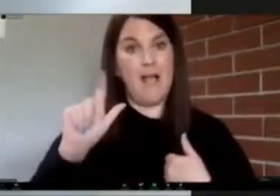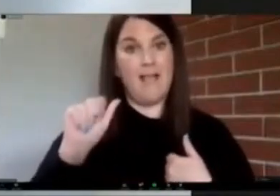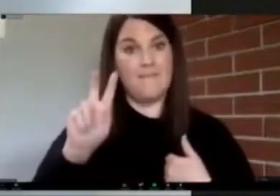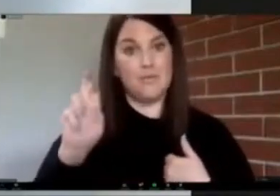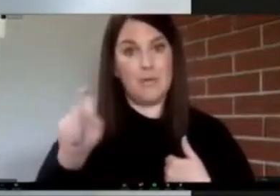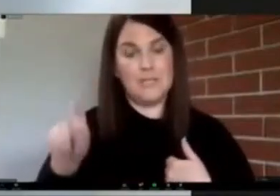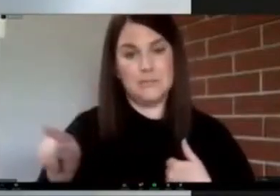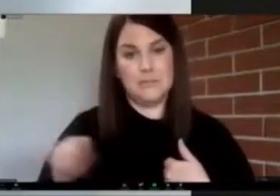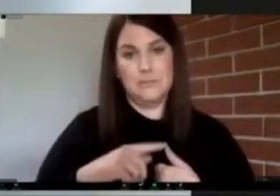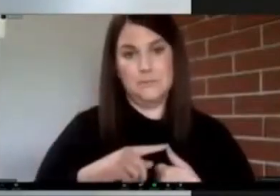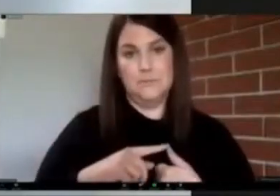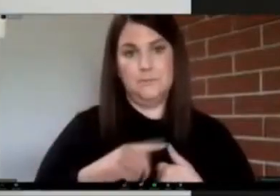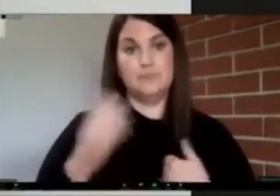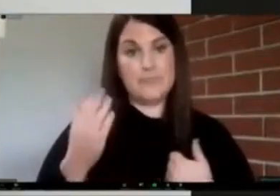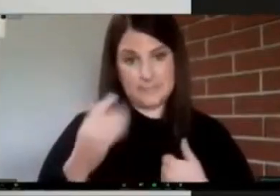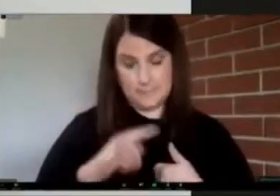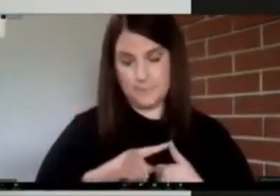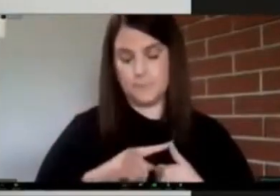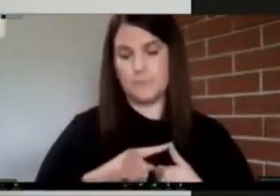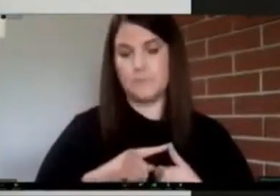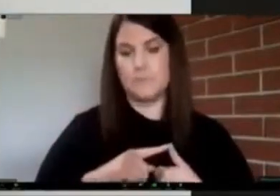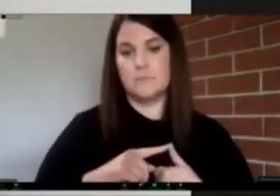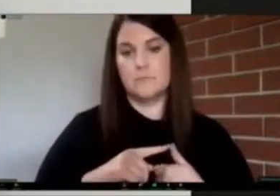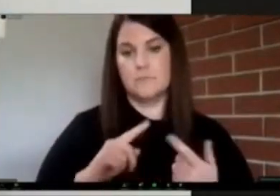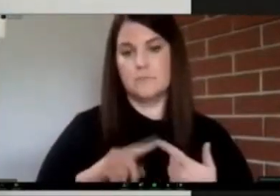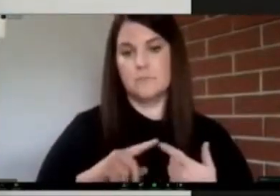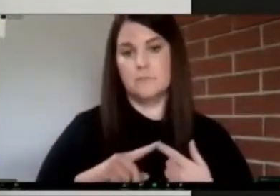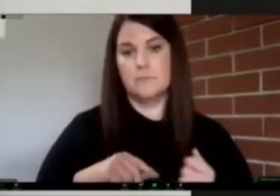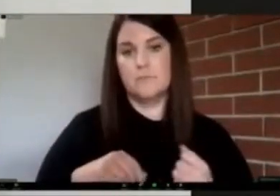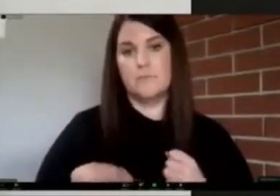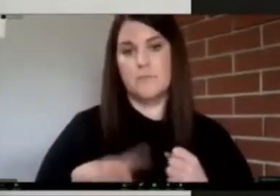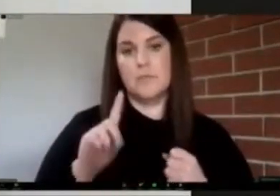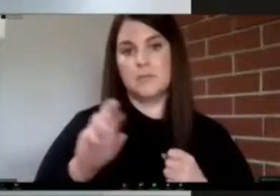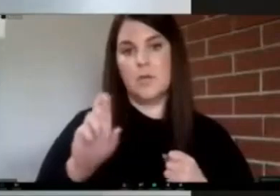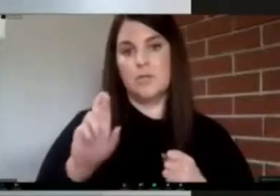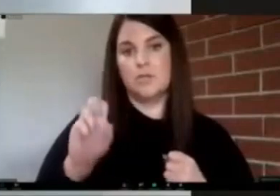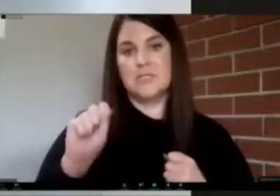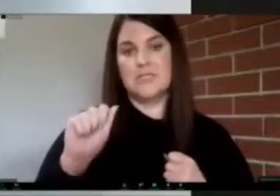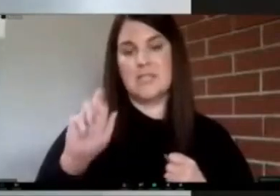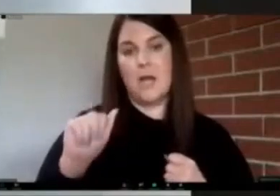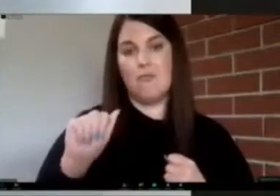Minh Wendt: Dr. Sara Bleich? Sara Bleich: Present.